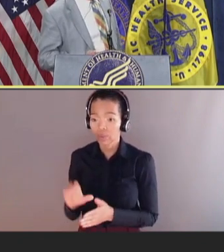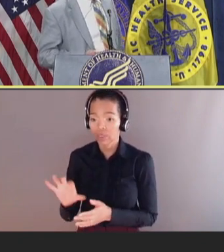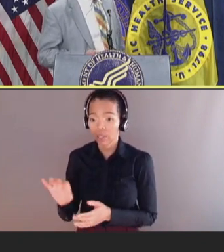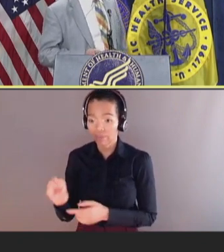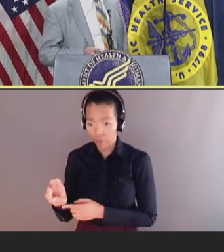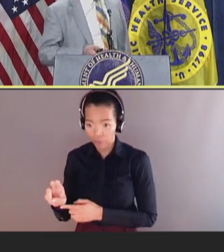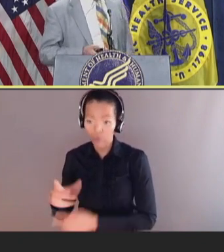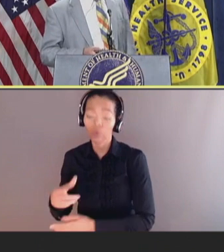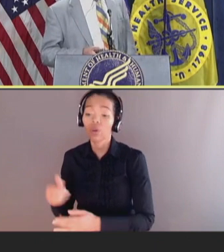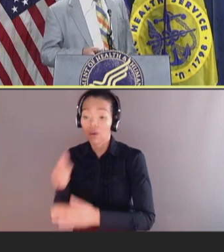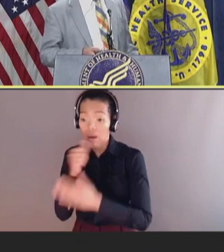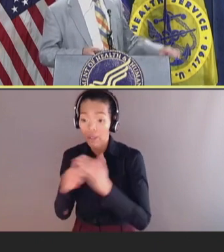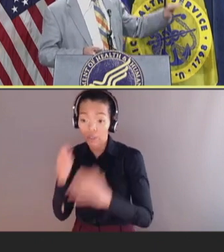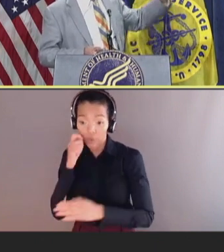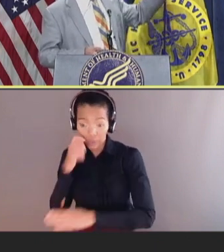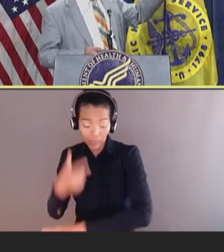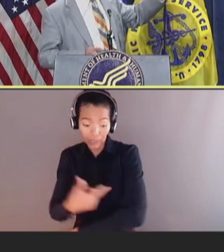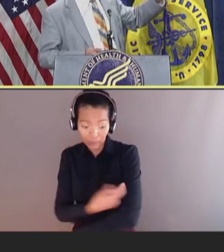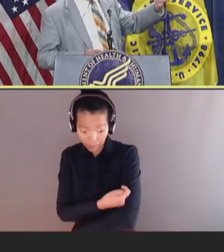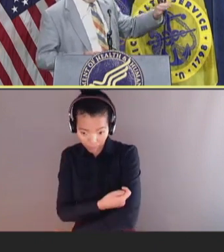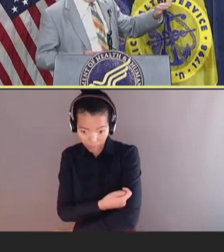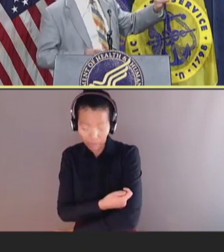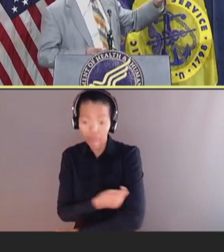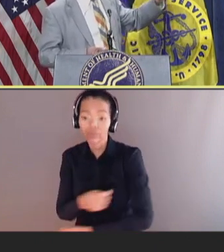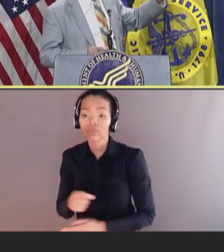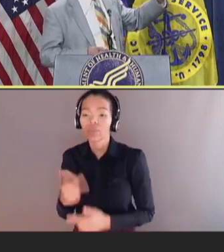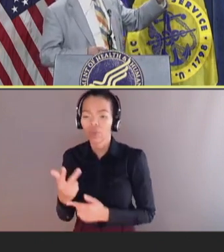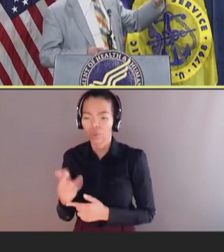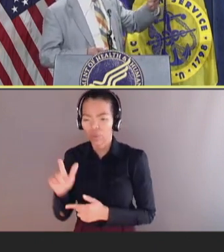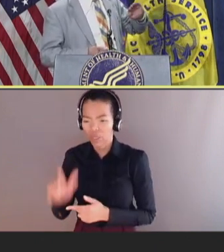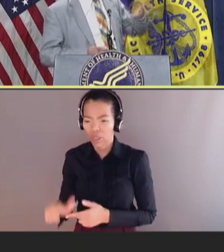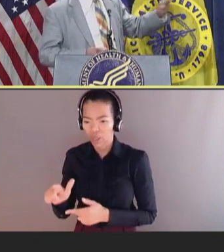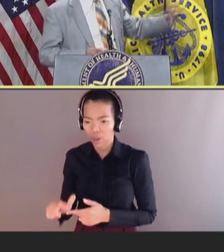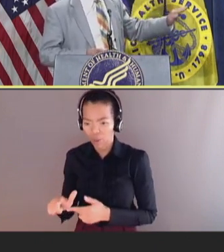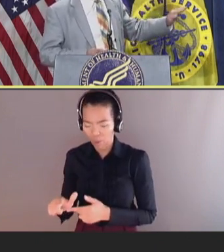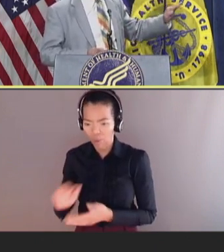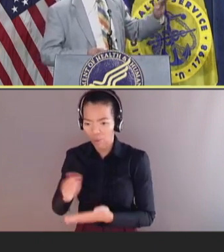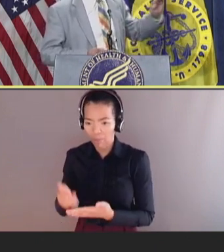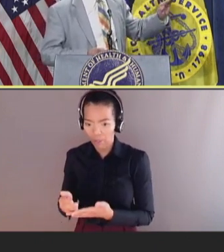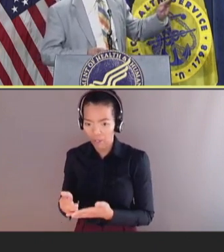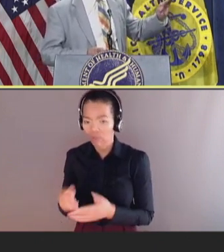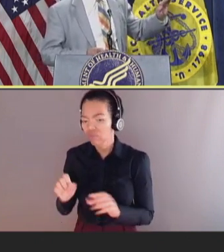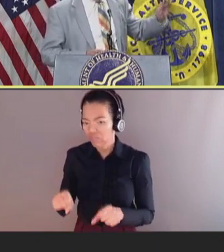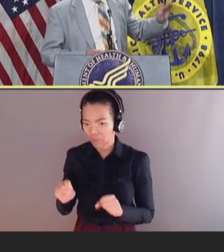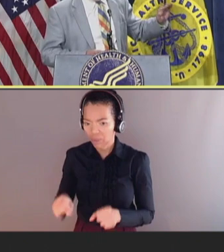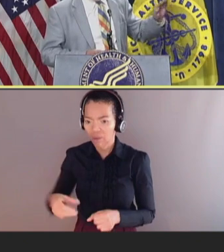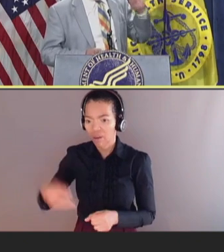to 16 million. The three lowest doses were tolerable. The highest dose was not. So,